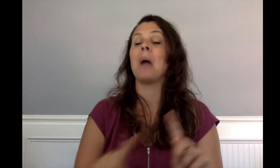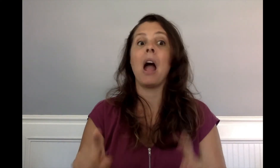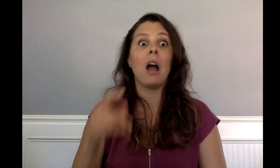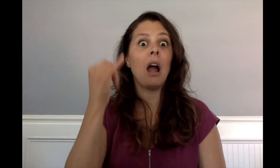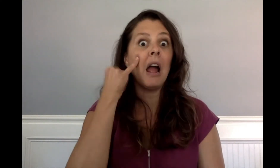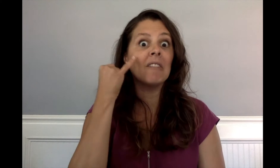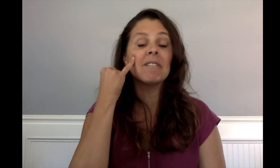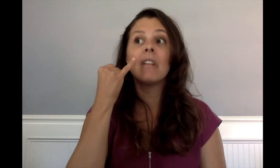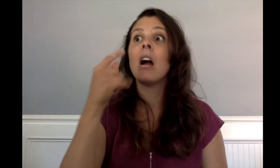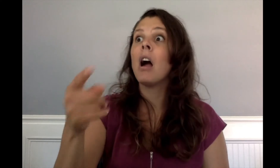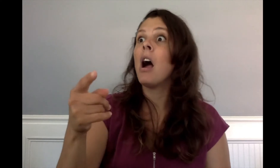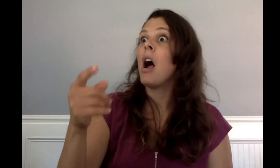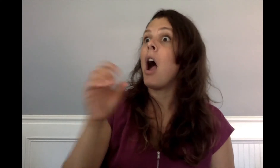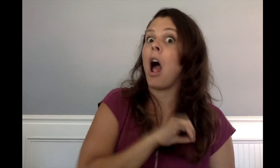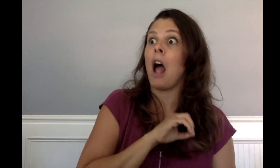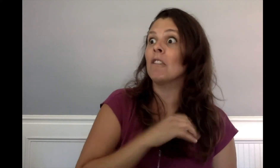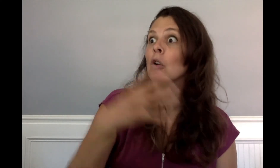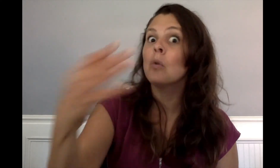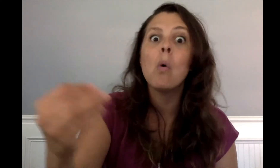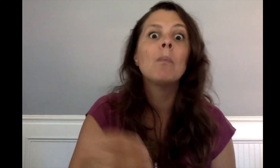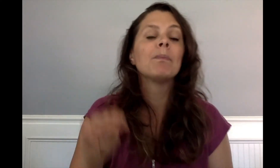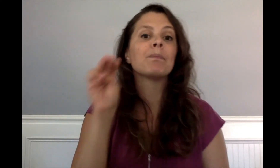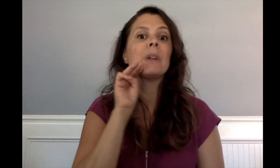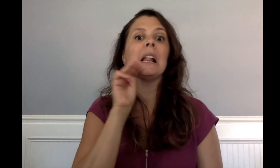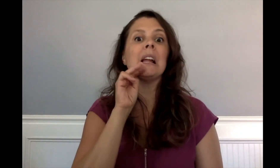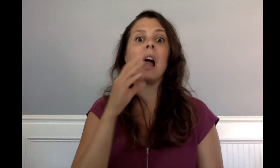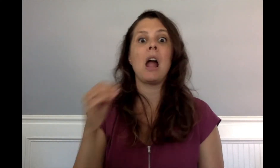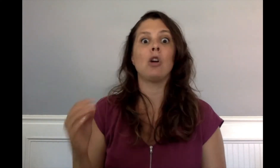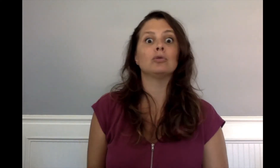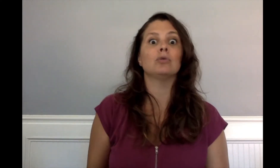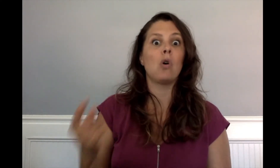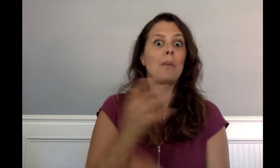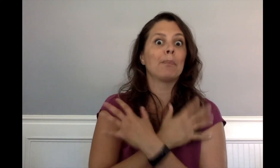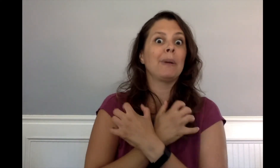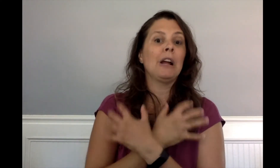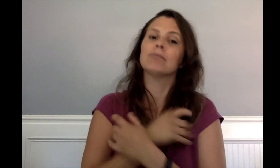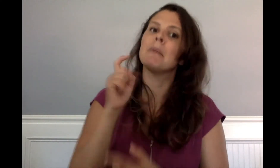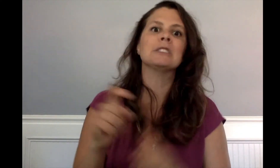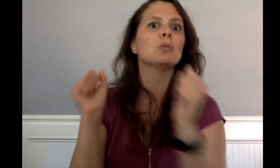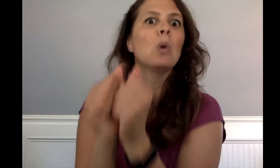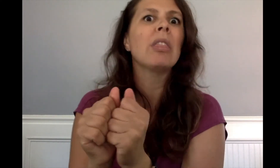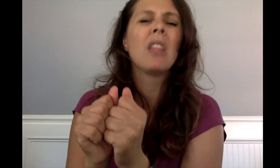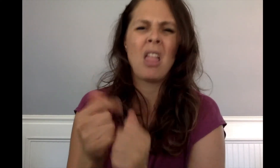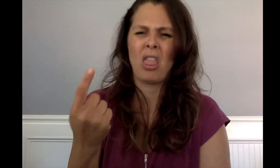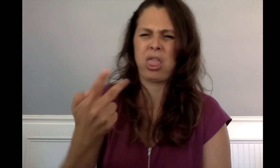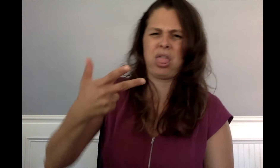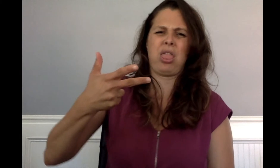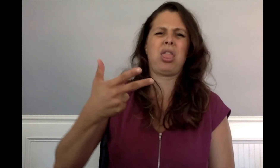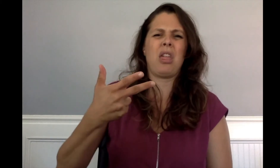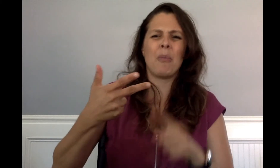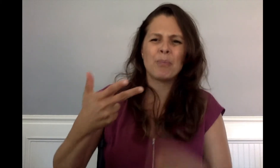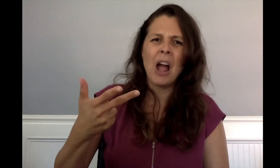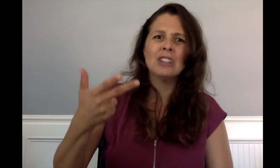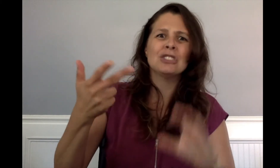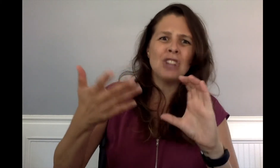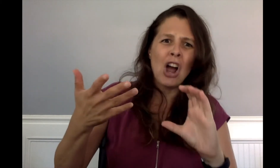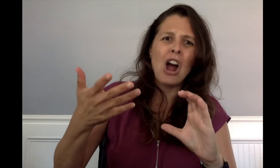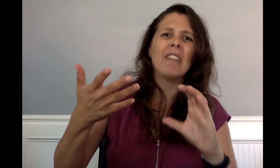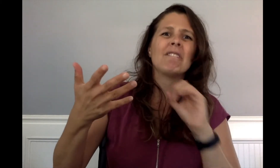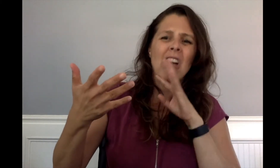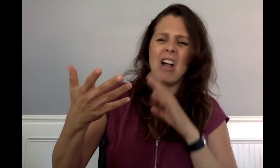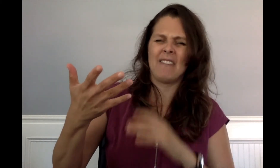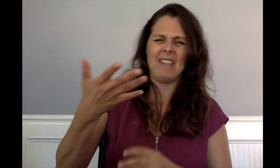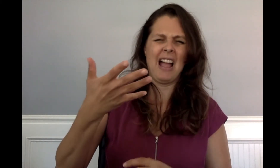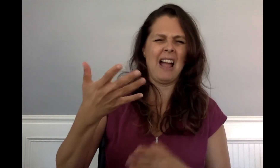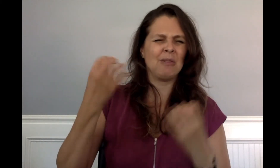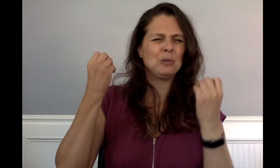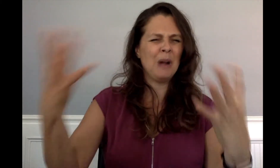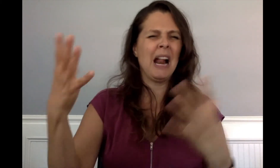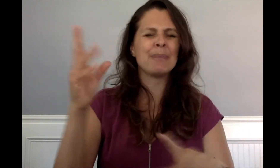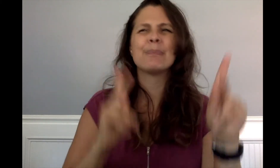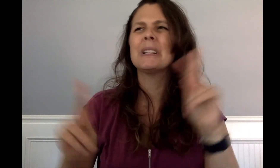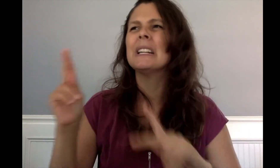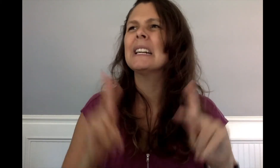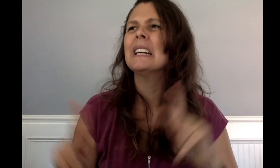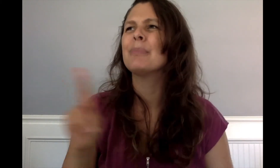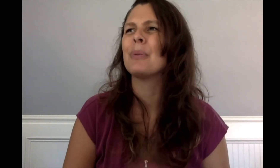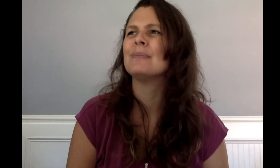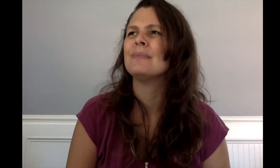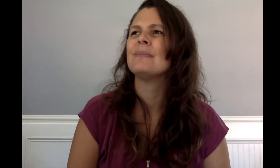but Millie insisted she and Bear were going if Oliver was.